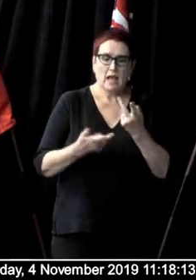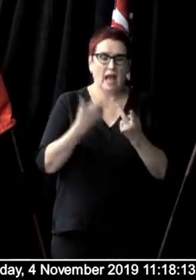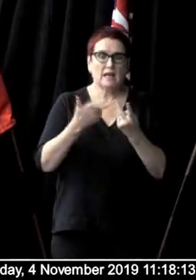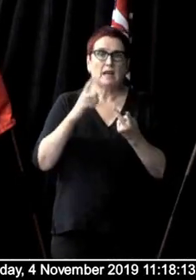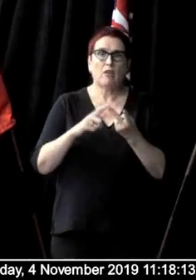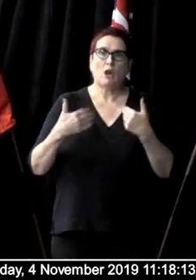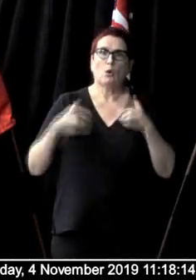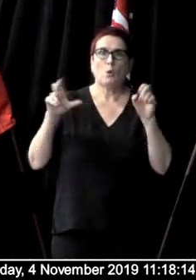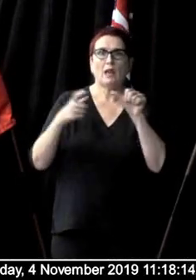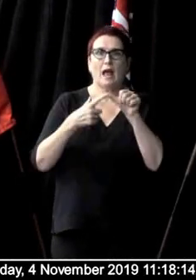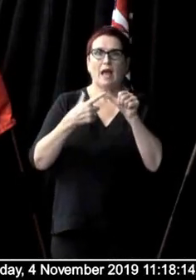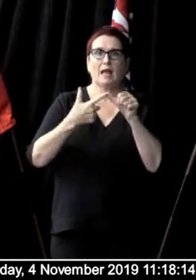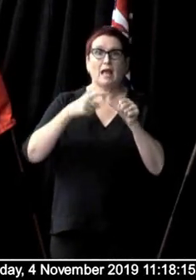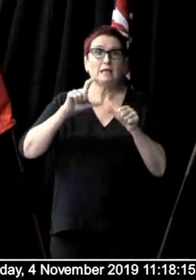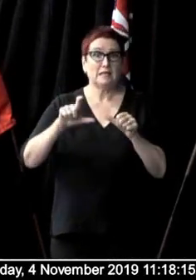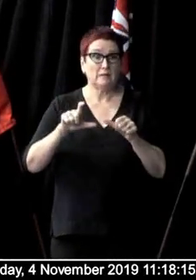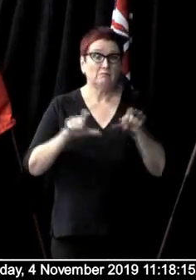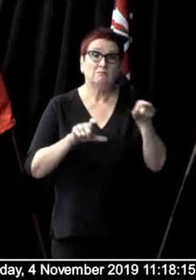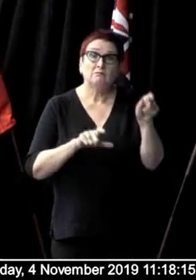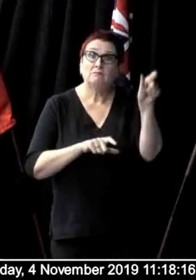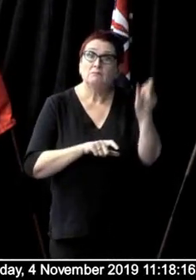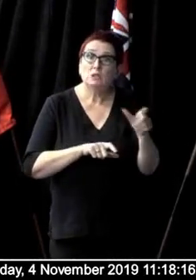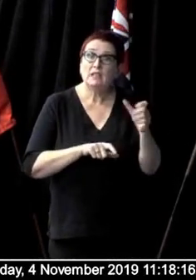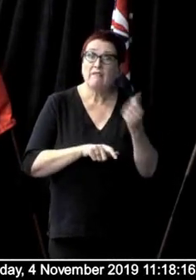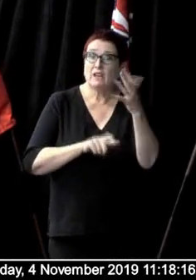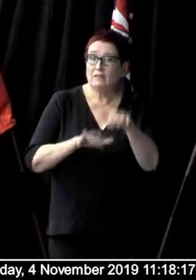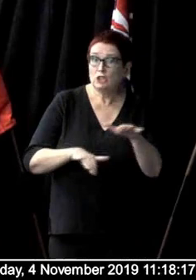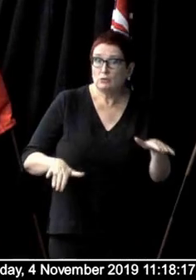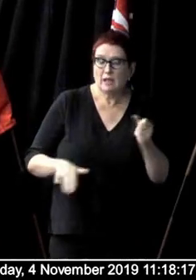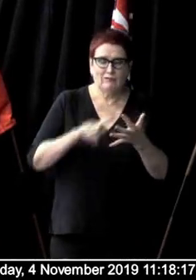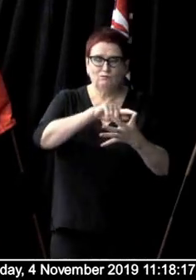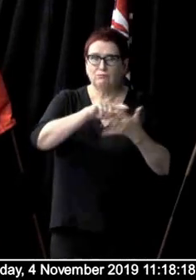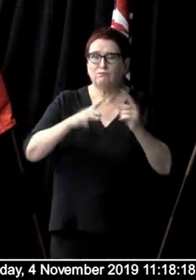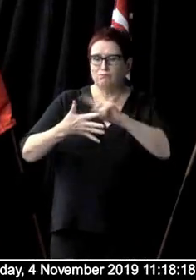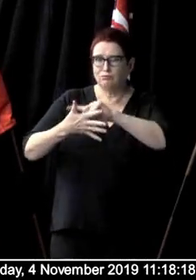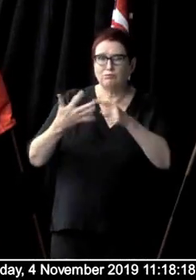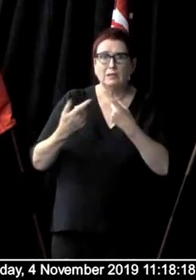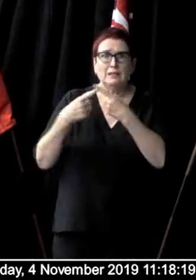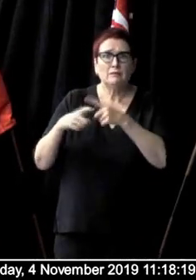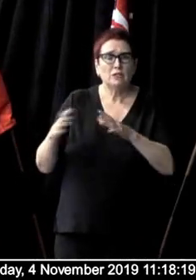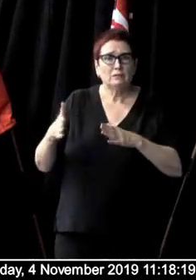She is a mother of five children that face a range of challenges. Four of her children have autism.